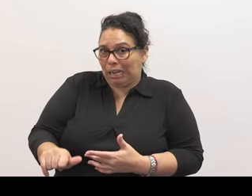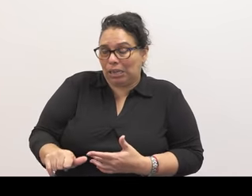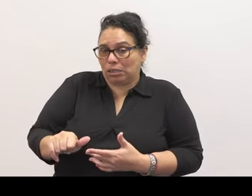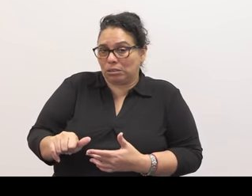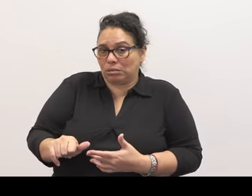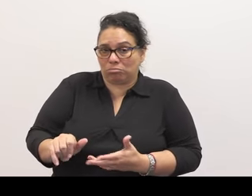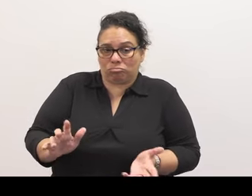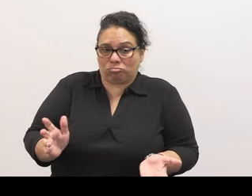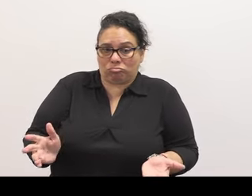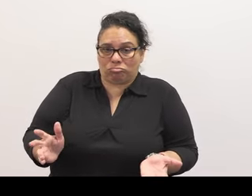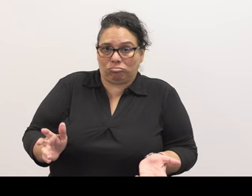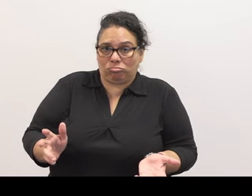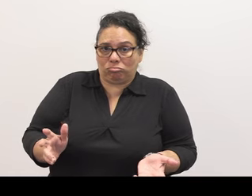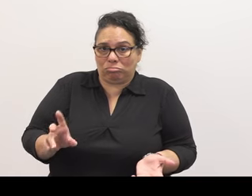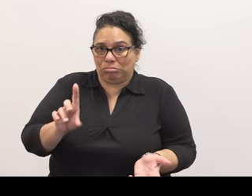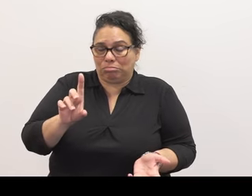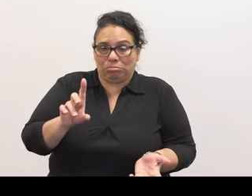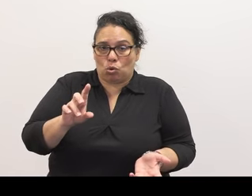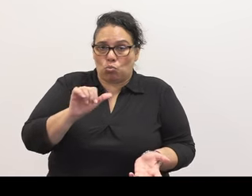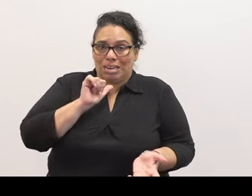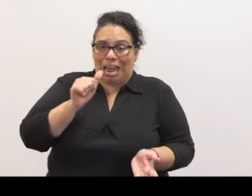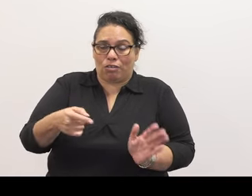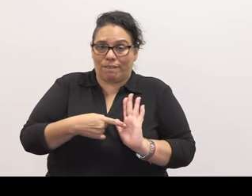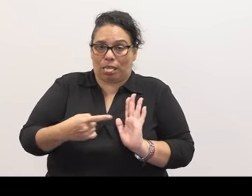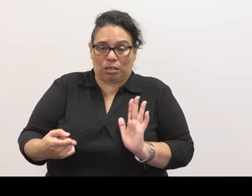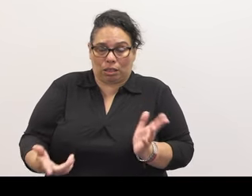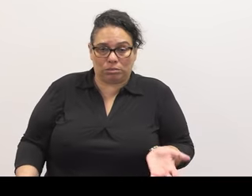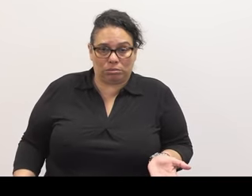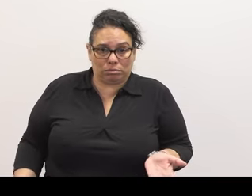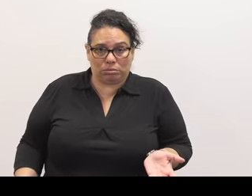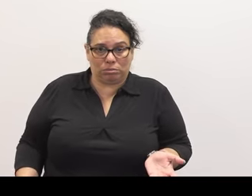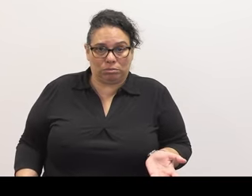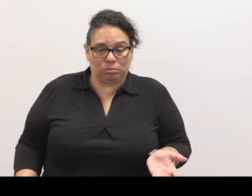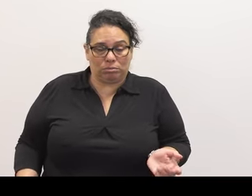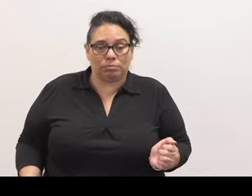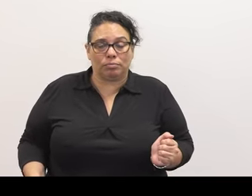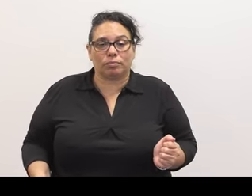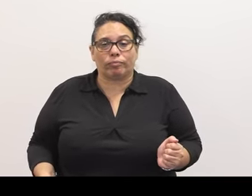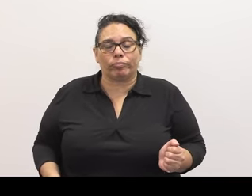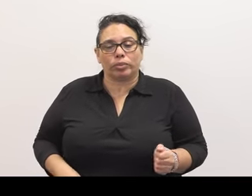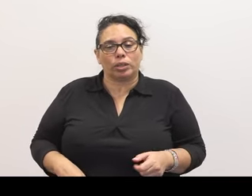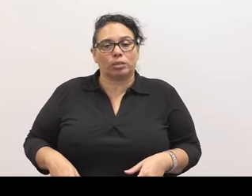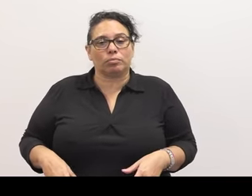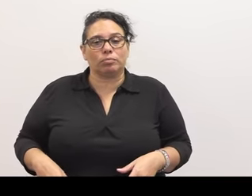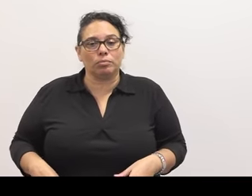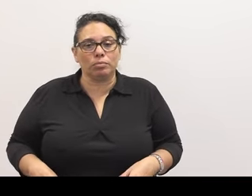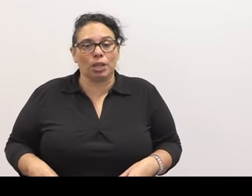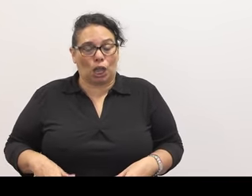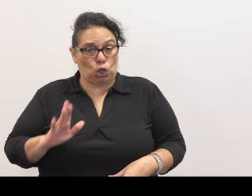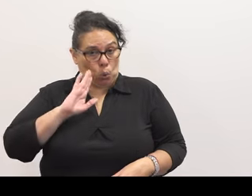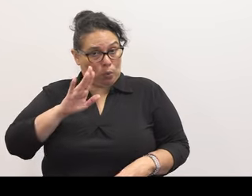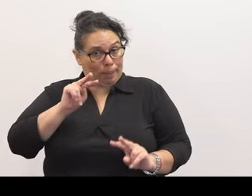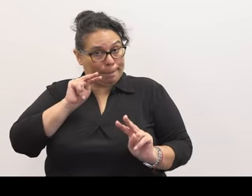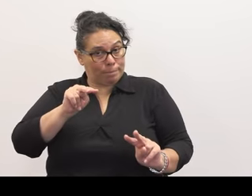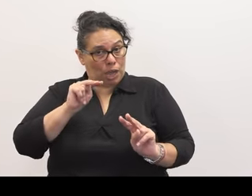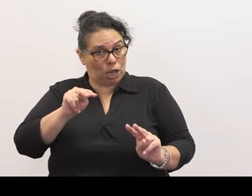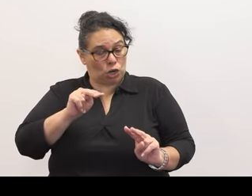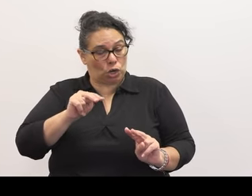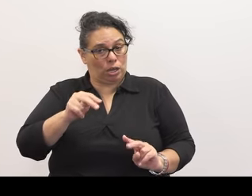And so the data will not be appropriate to be used as an interim goal. You will be monitoring each of these goals four times a year.